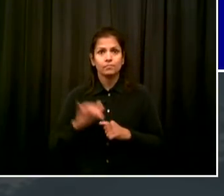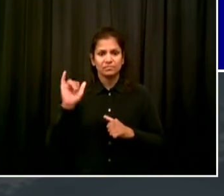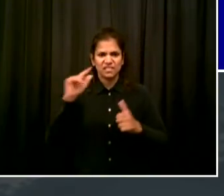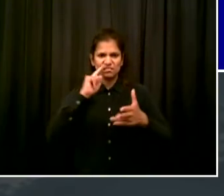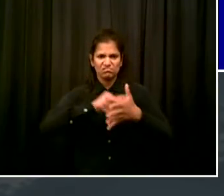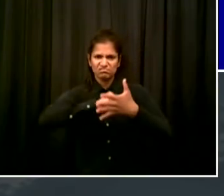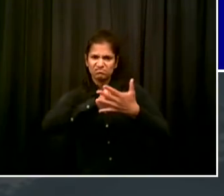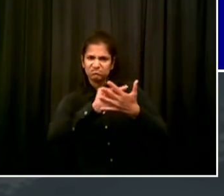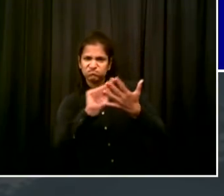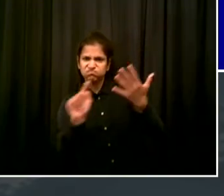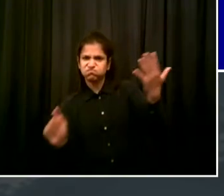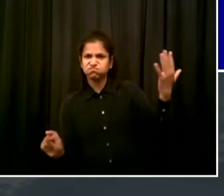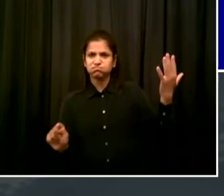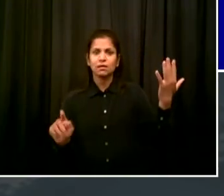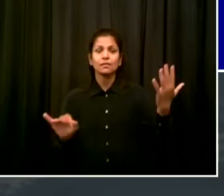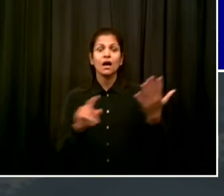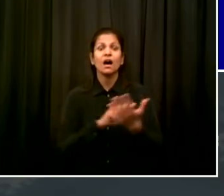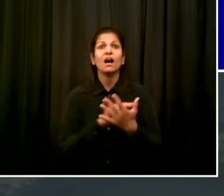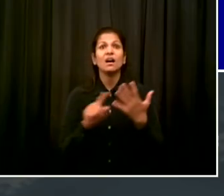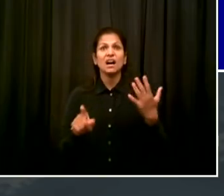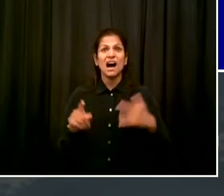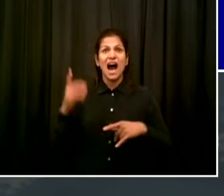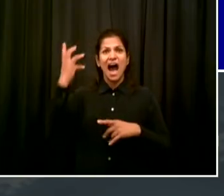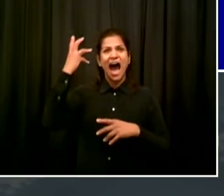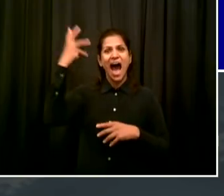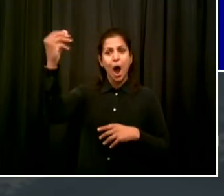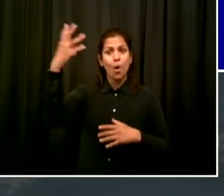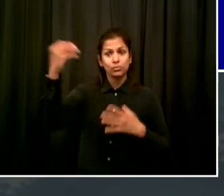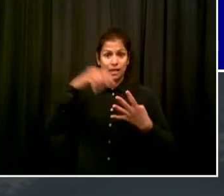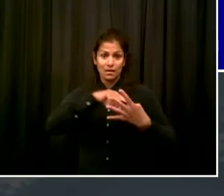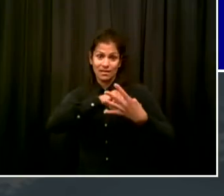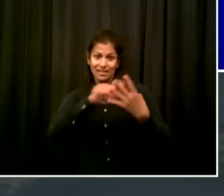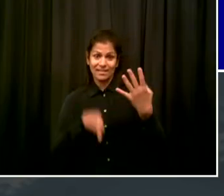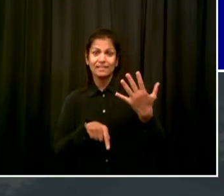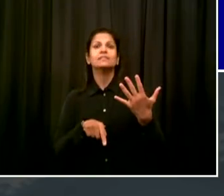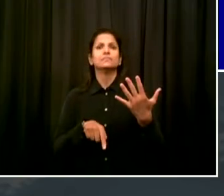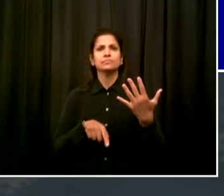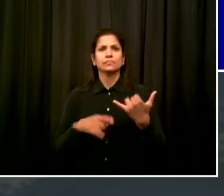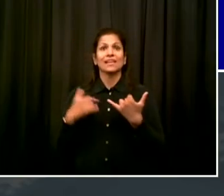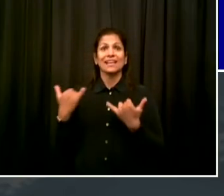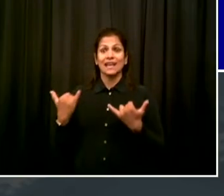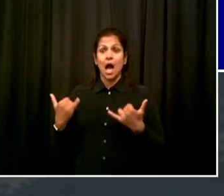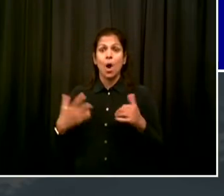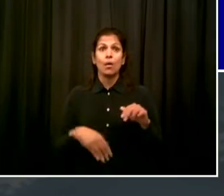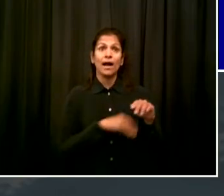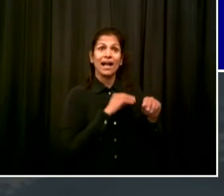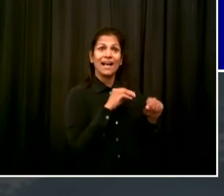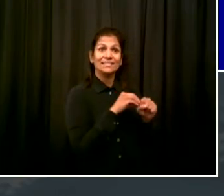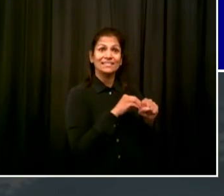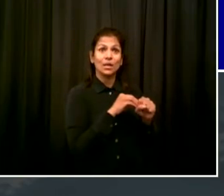SEE BASEBALL COME BACK OUTDOORS LOOKS VERY GOOD